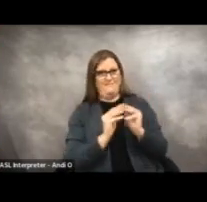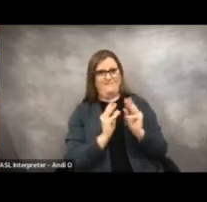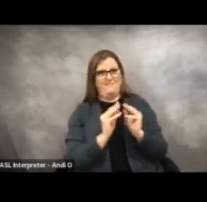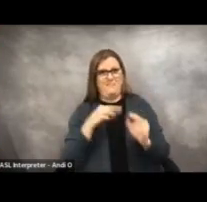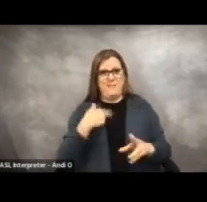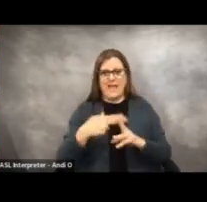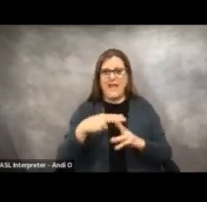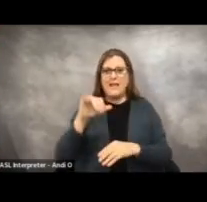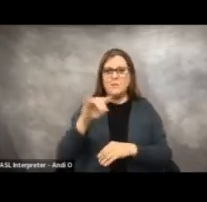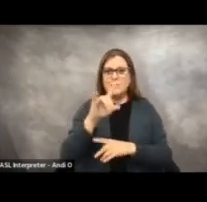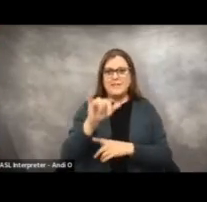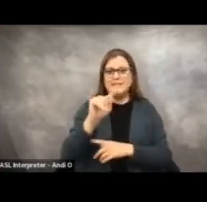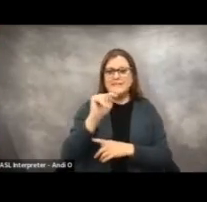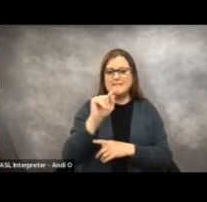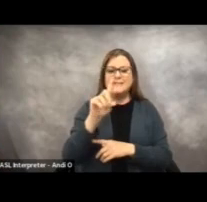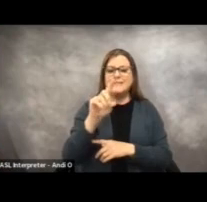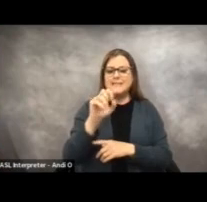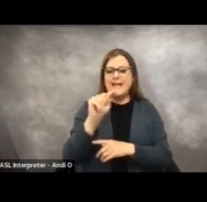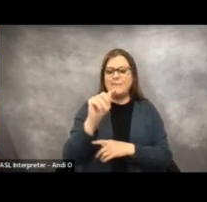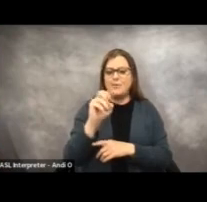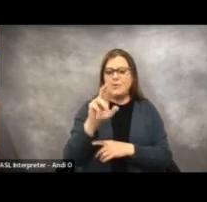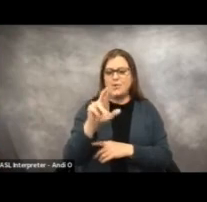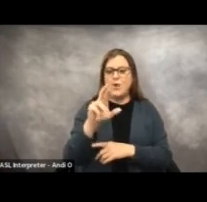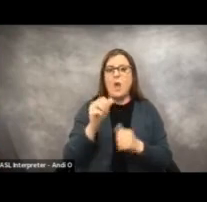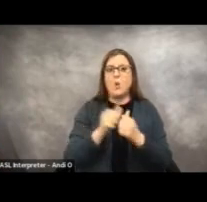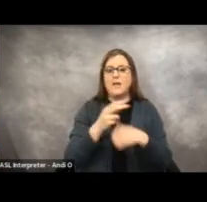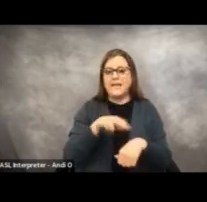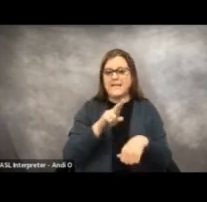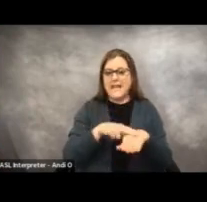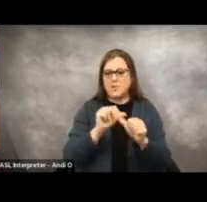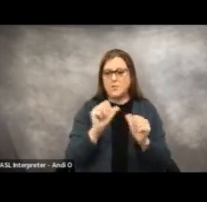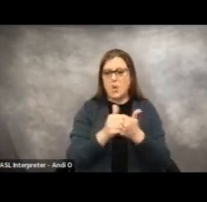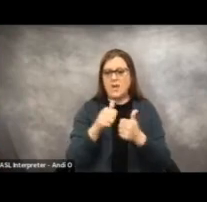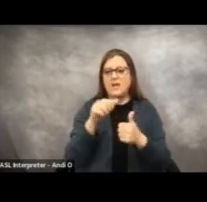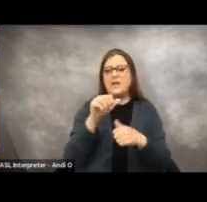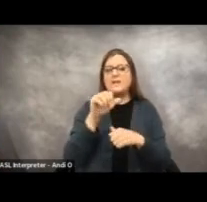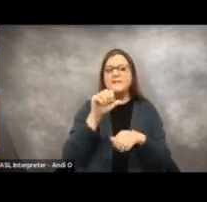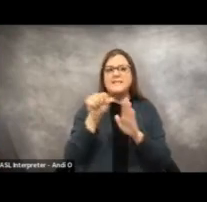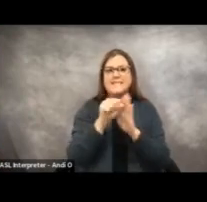is Judy Dettmer. I work with the National Association of State Head Injury Administrators. I